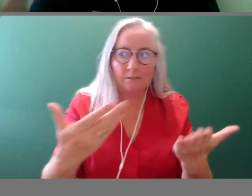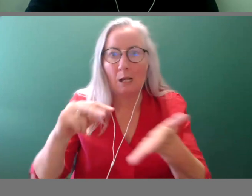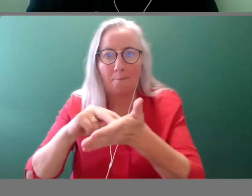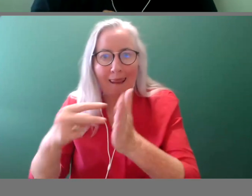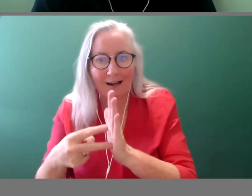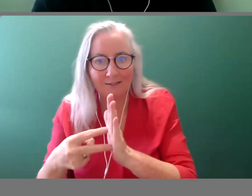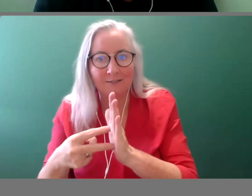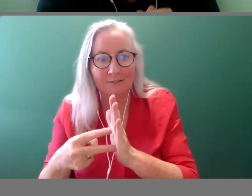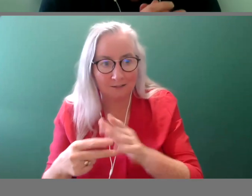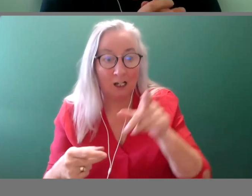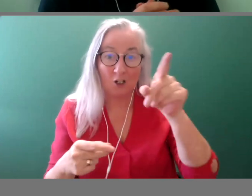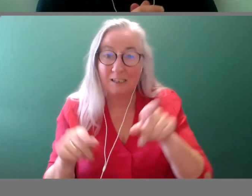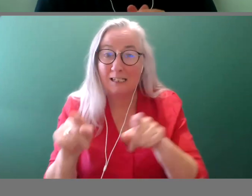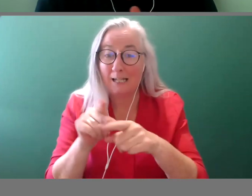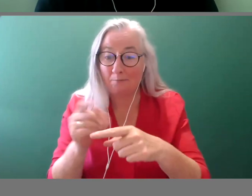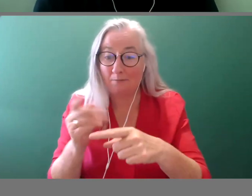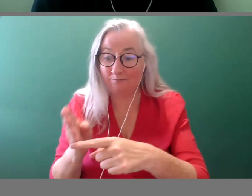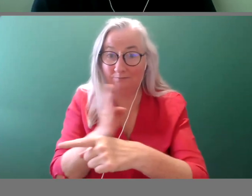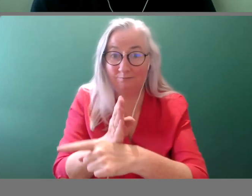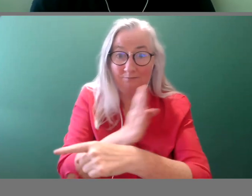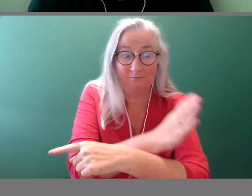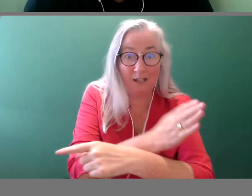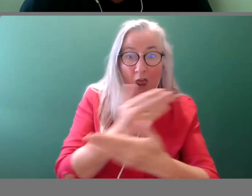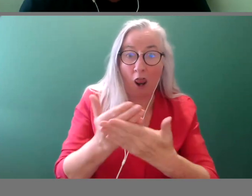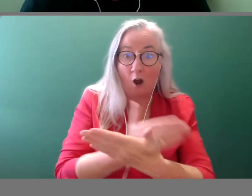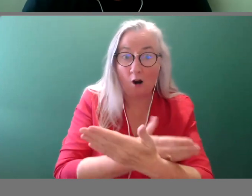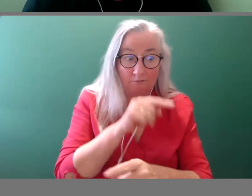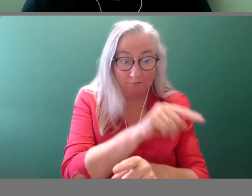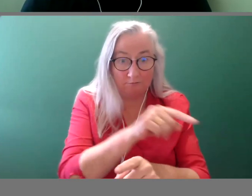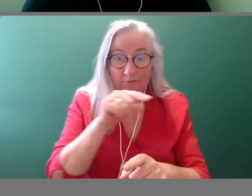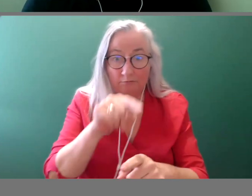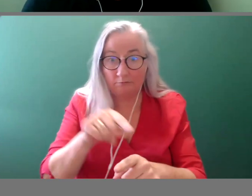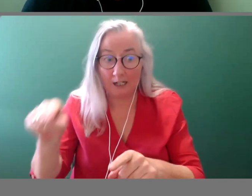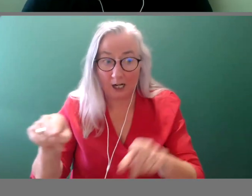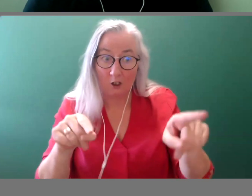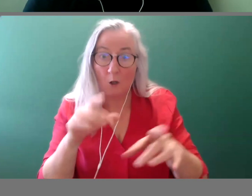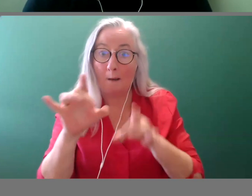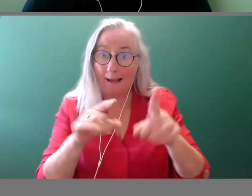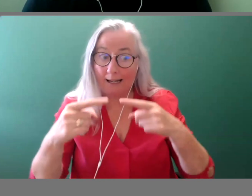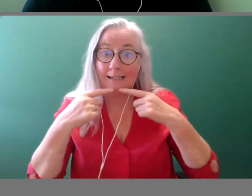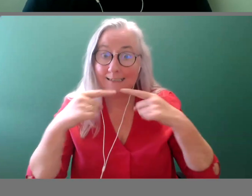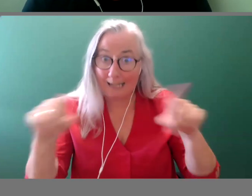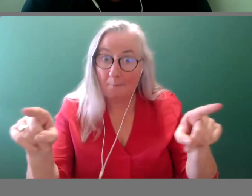like the previous pieces of legislation there are major implications here for facilities,